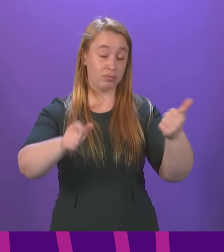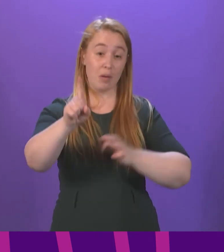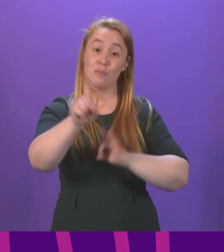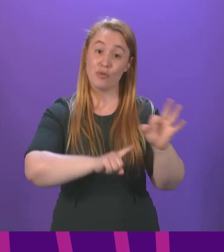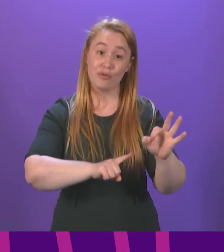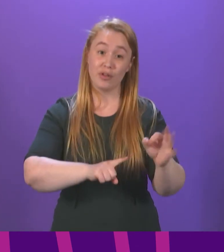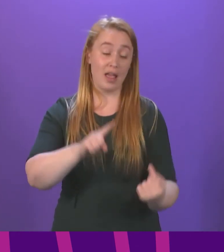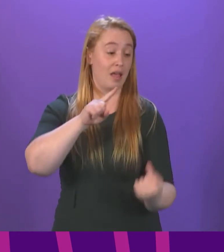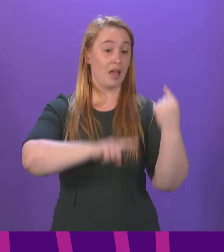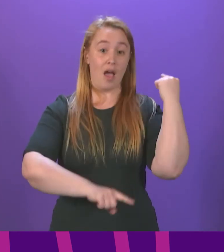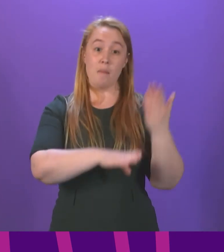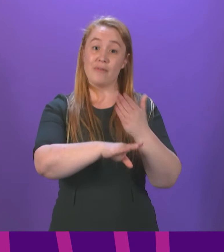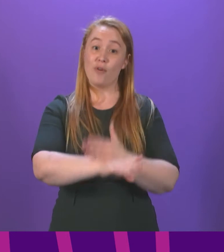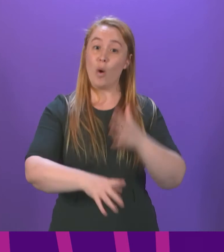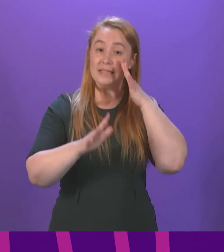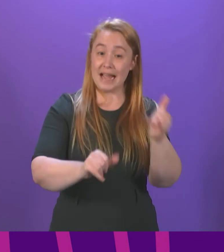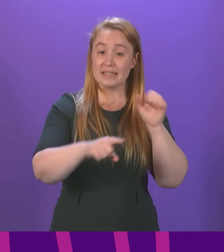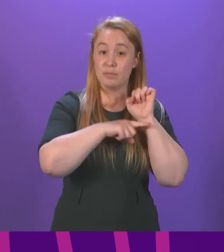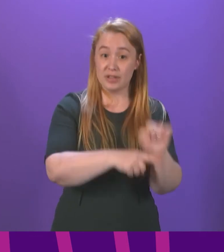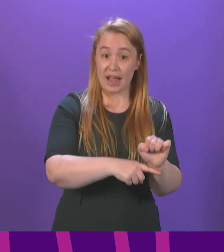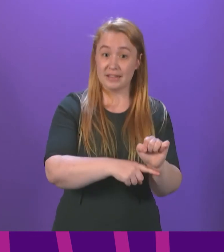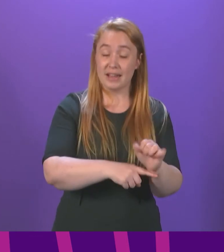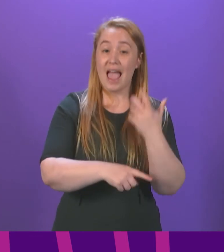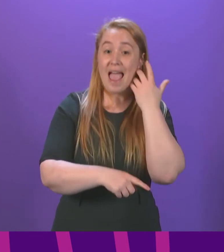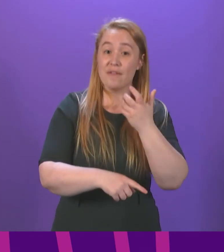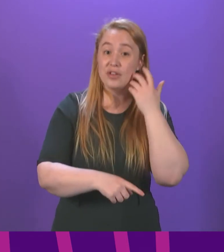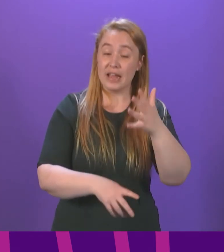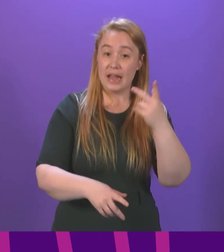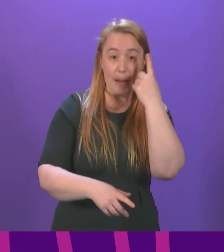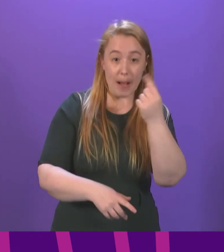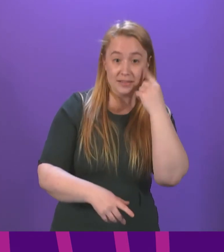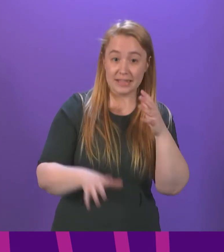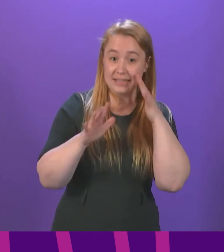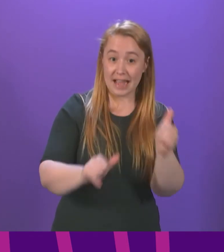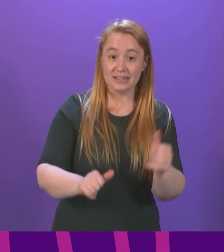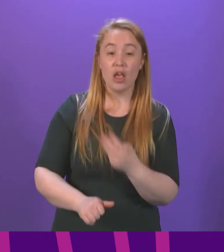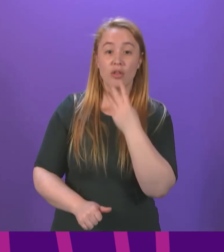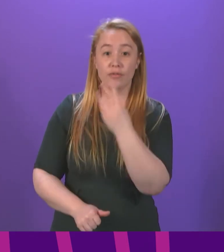before test and protect was launched, Scotland had a daily testing capacity of 350 tests.